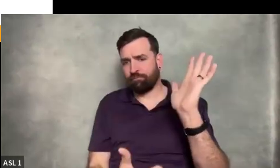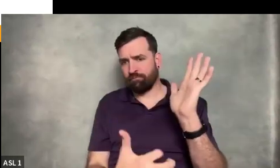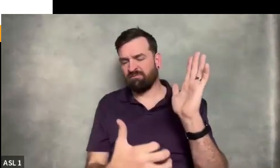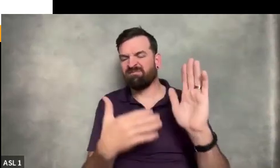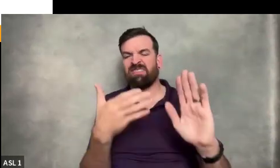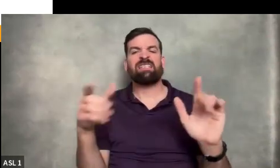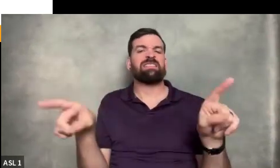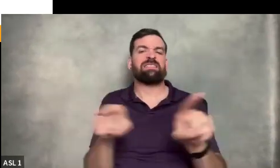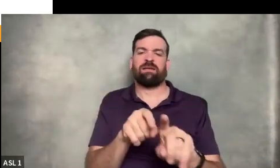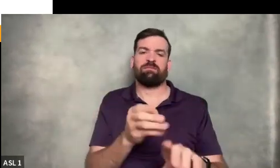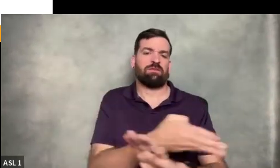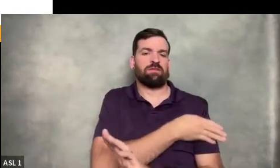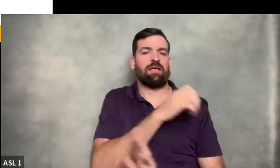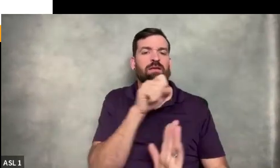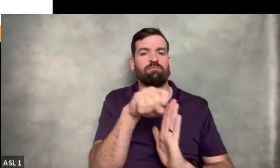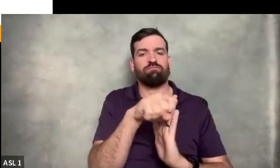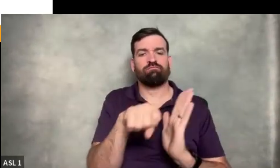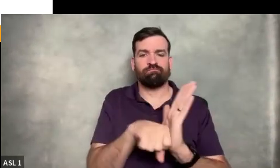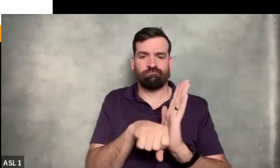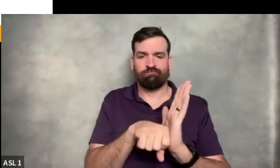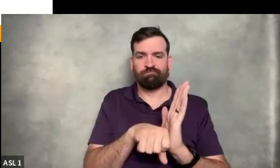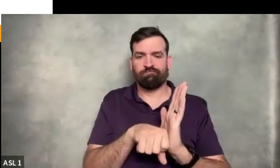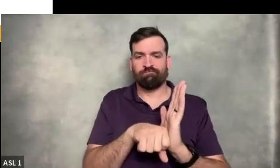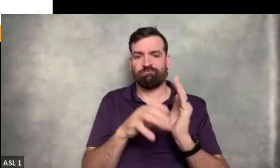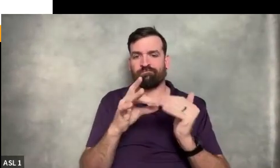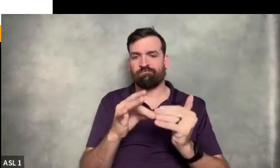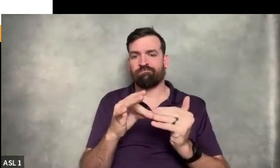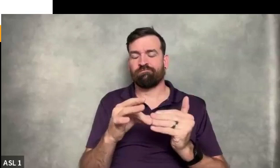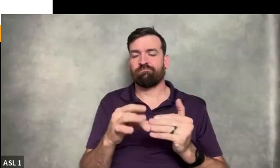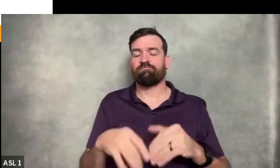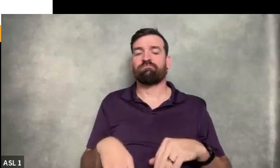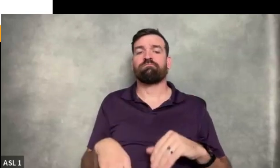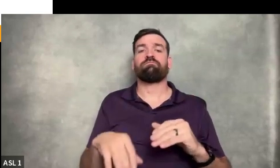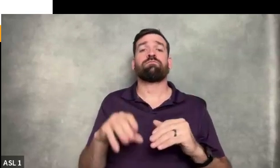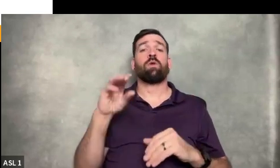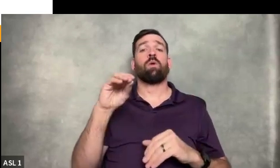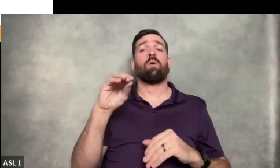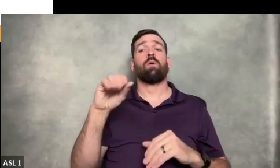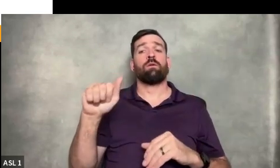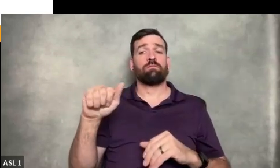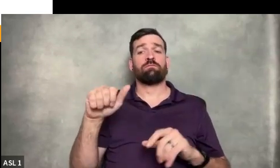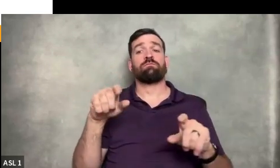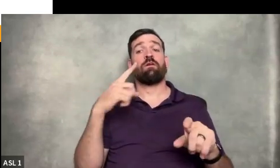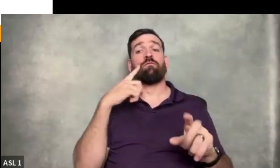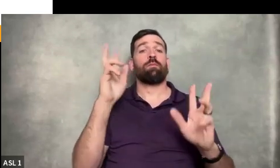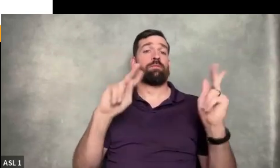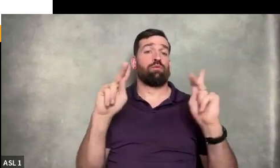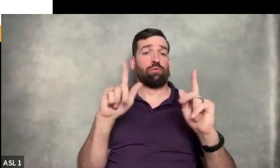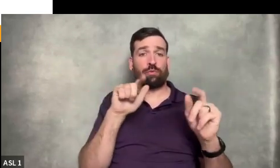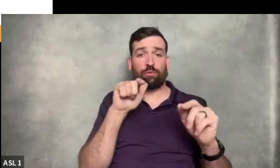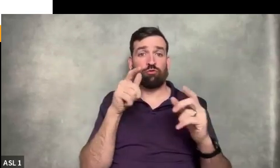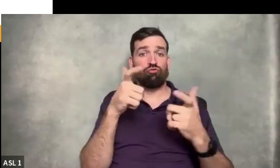guidance. Focusing Older Americans Act services on individuals who have the greatest economic need